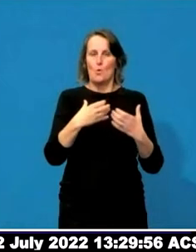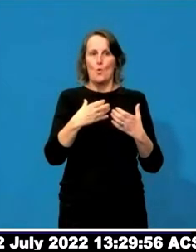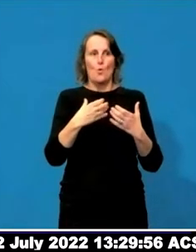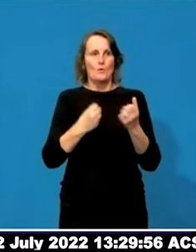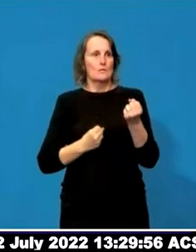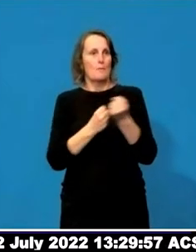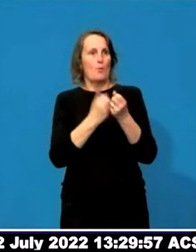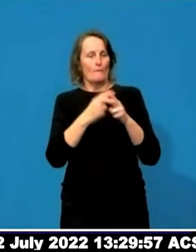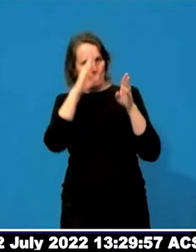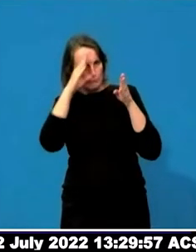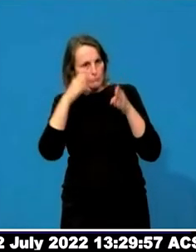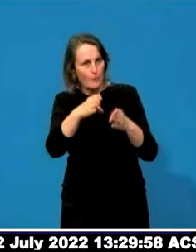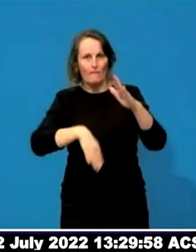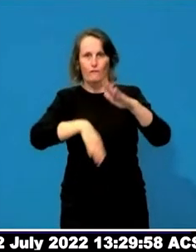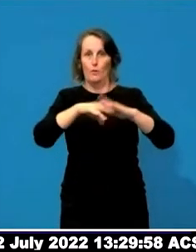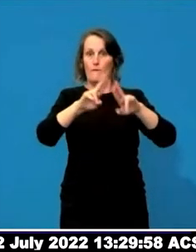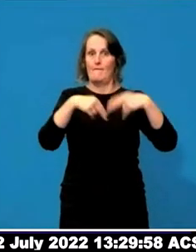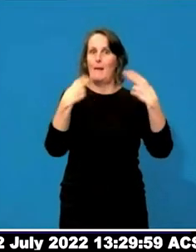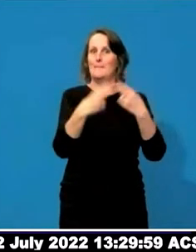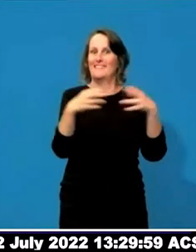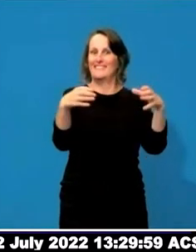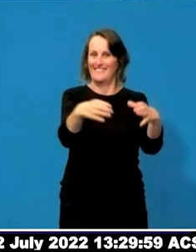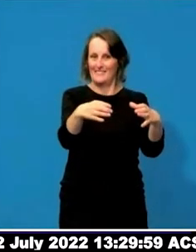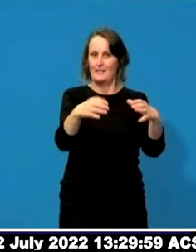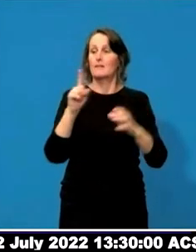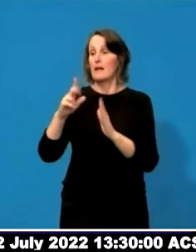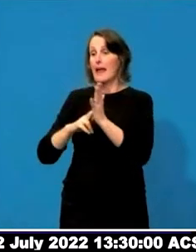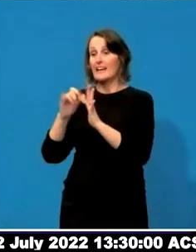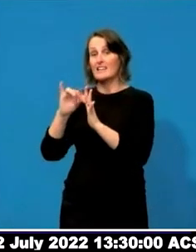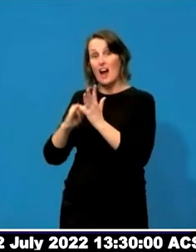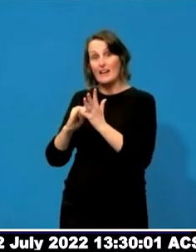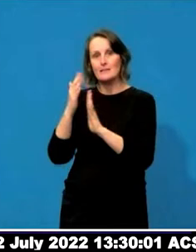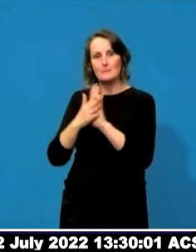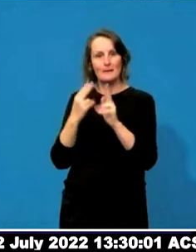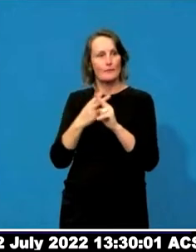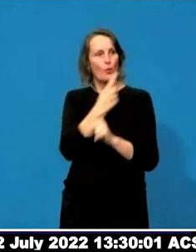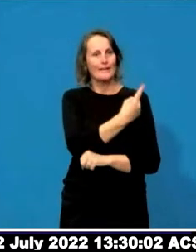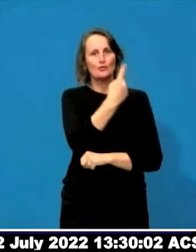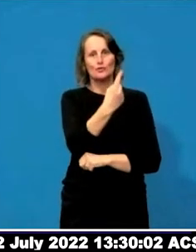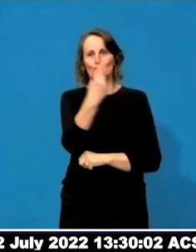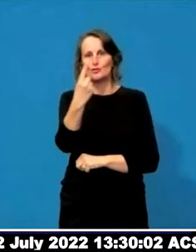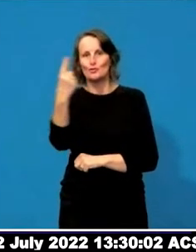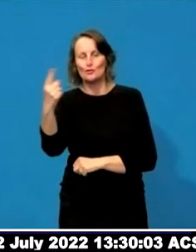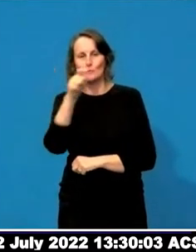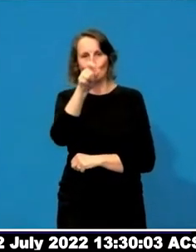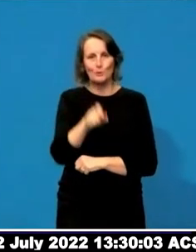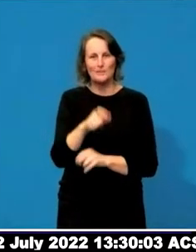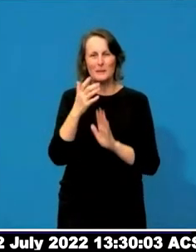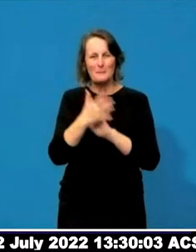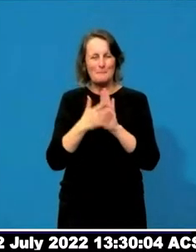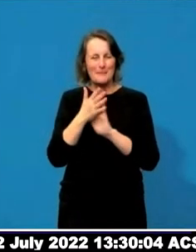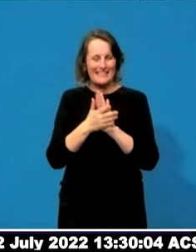whereas the NDIS funds individuals, and it can be difficult to use that funding